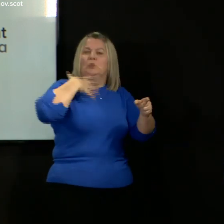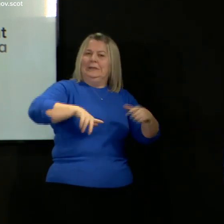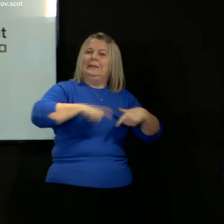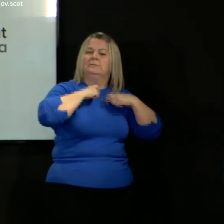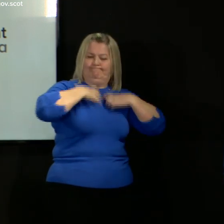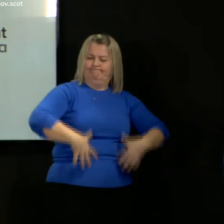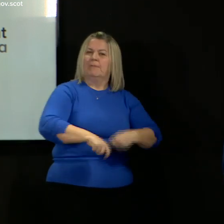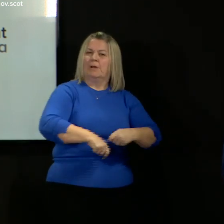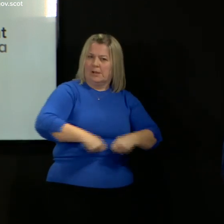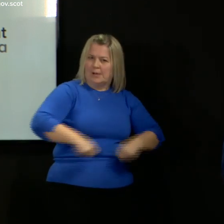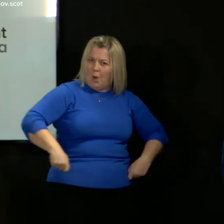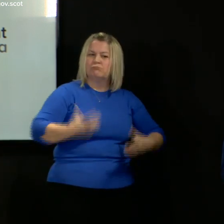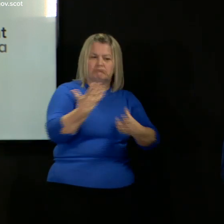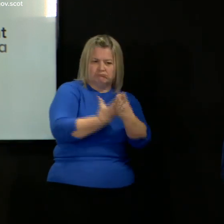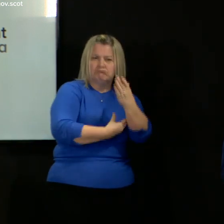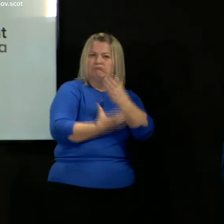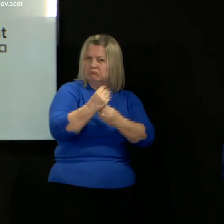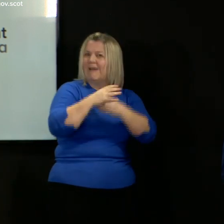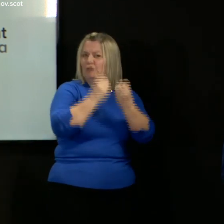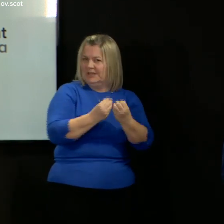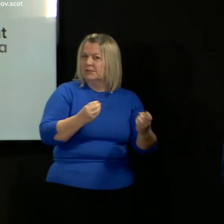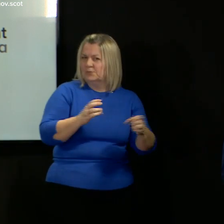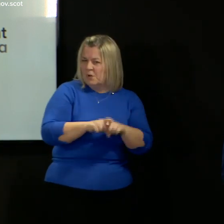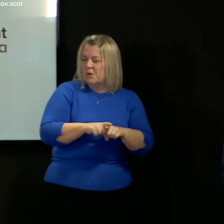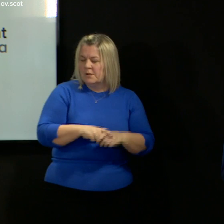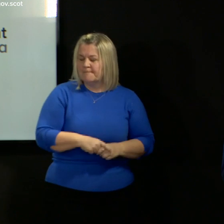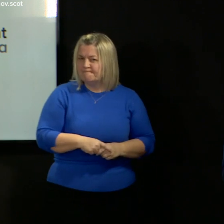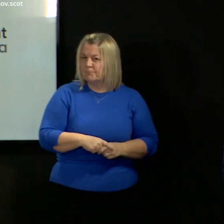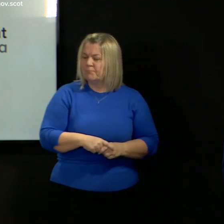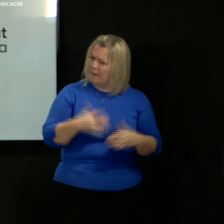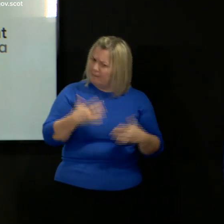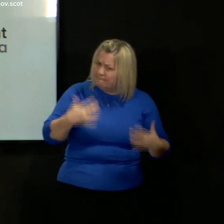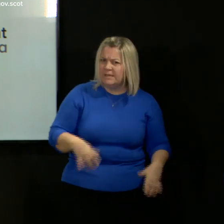and we do regularly monitor precisely what we have because we know that sometimes